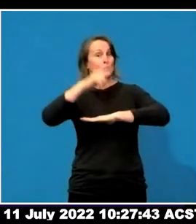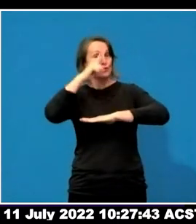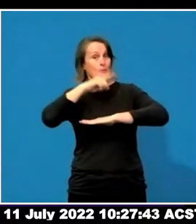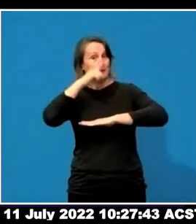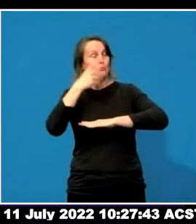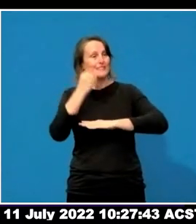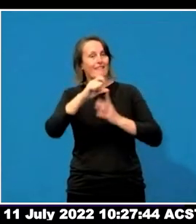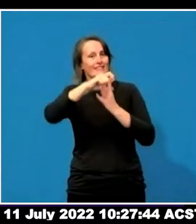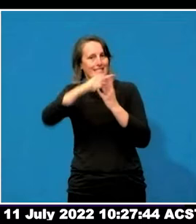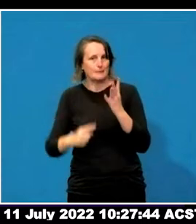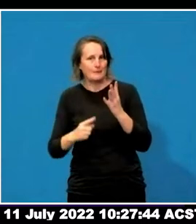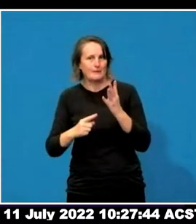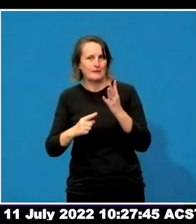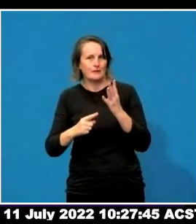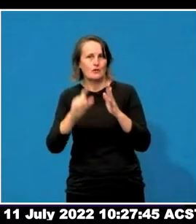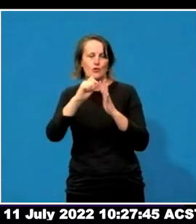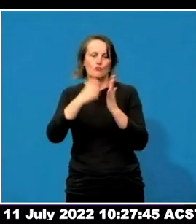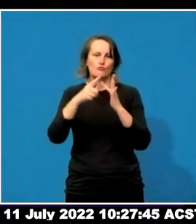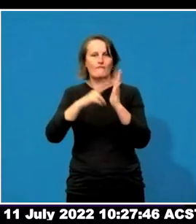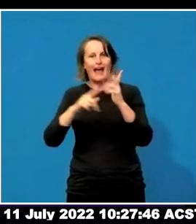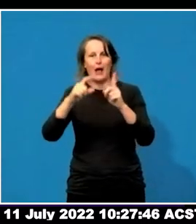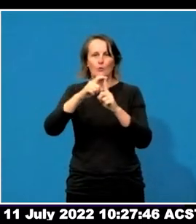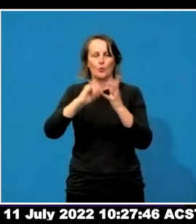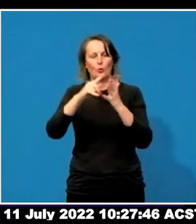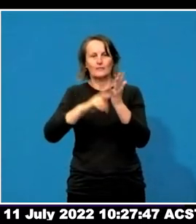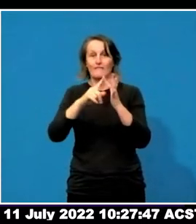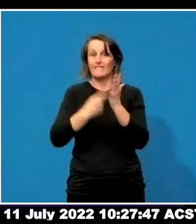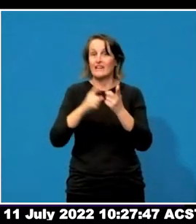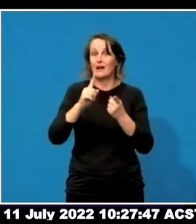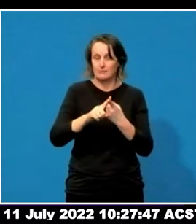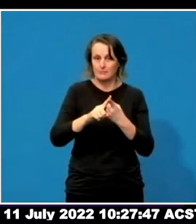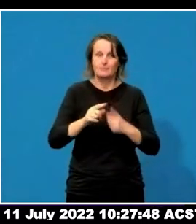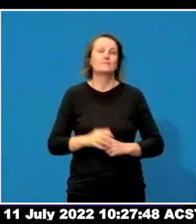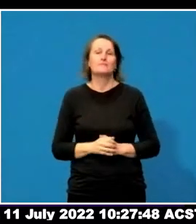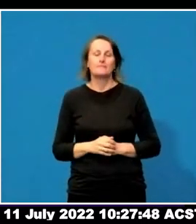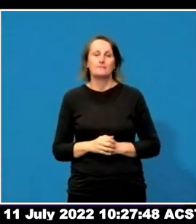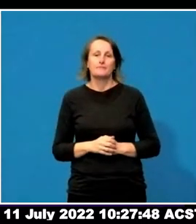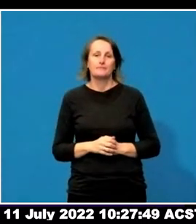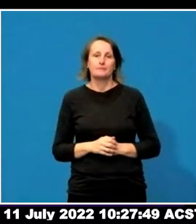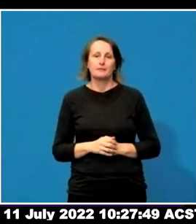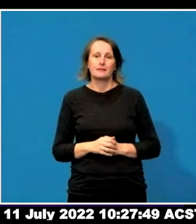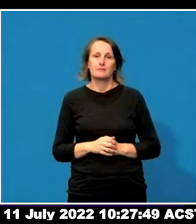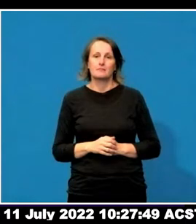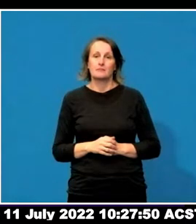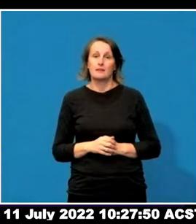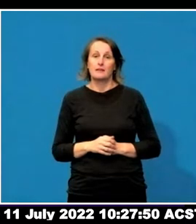disability, roughly 8 per cent of the First Nations population, totalling around 812,000